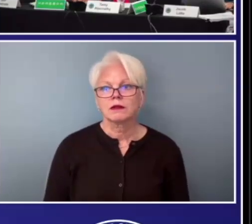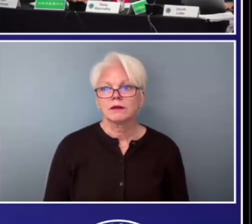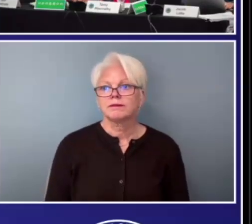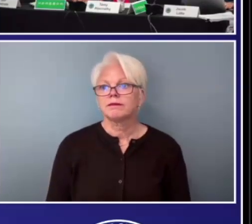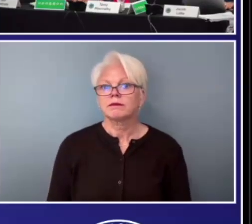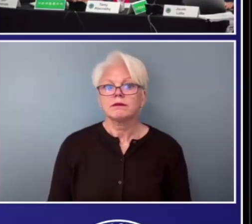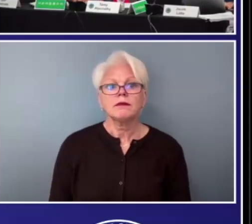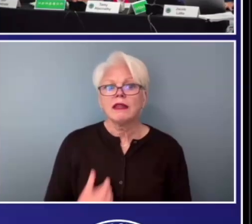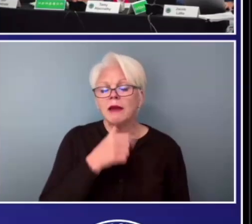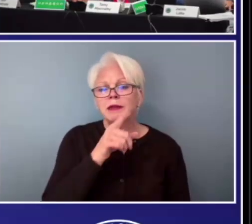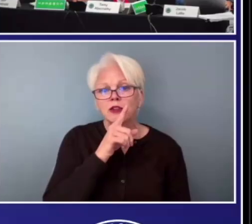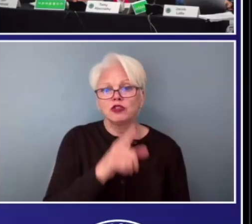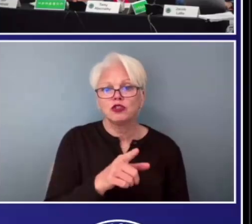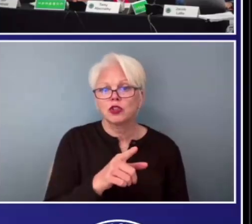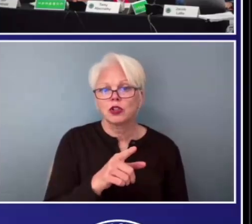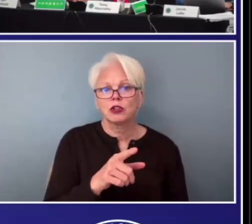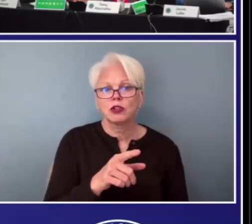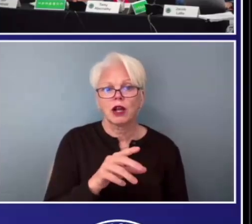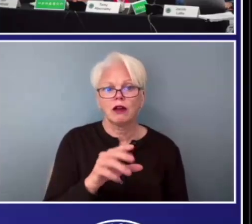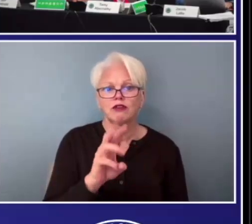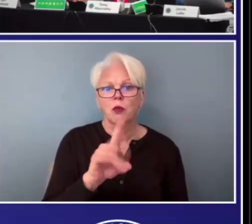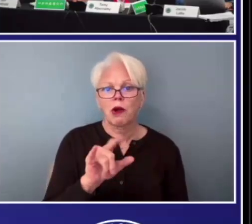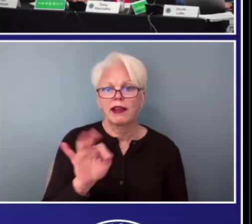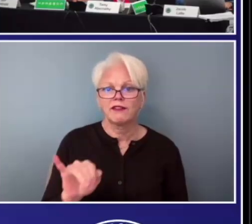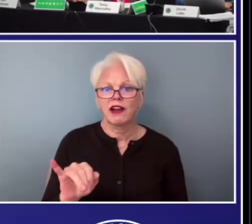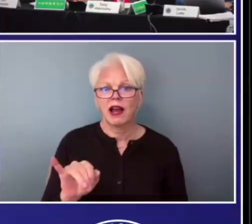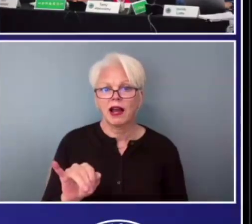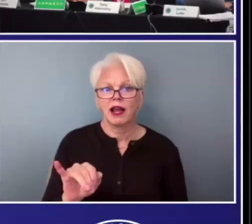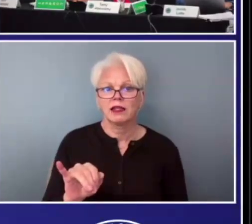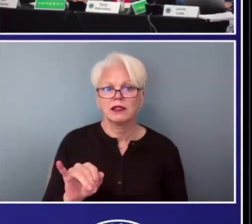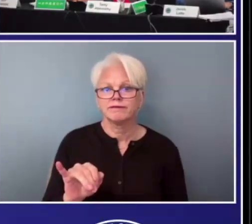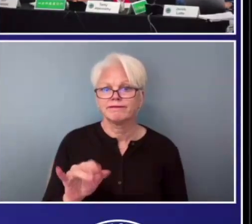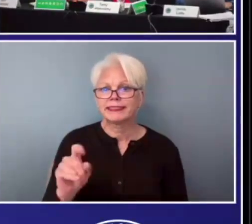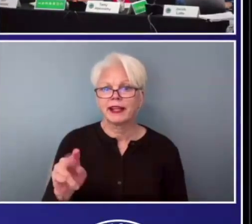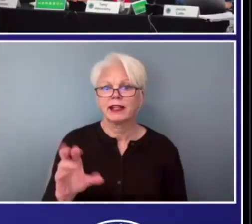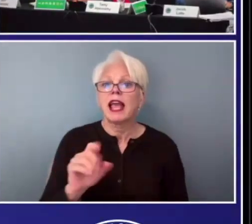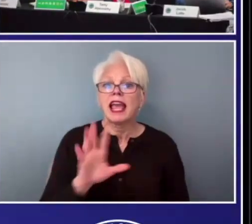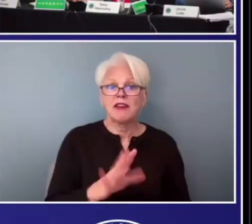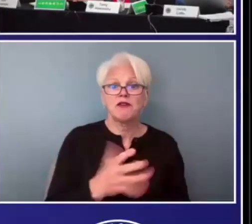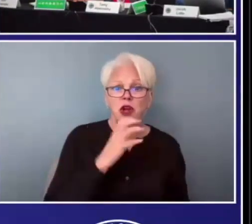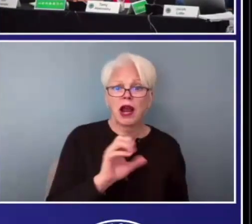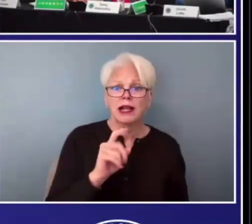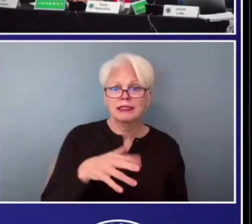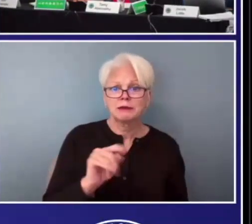I'm not sure of the status of the Wi-Fi, and if your hotspot is not working, our apologies for the complications this